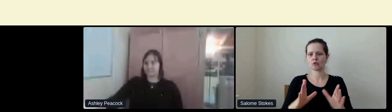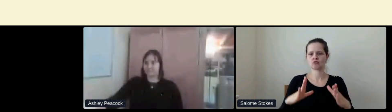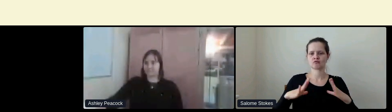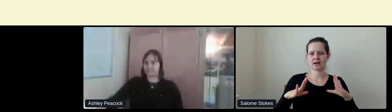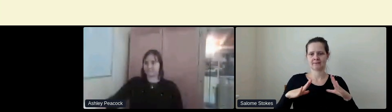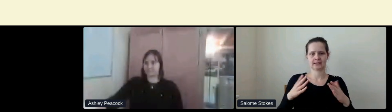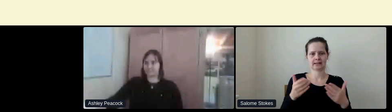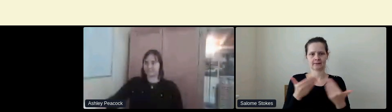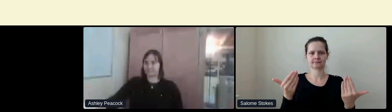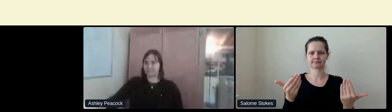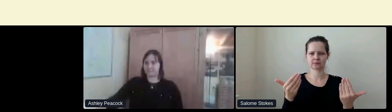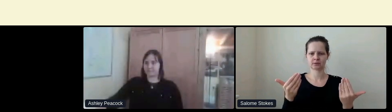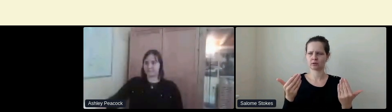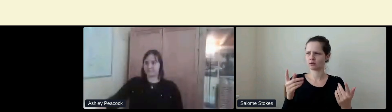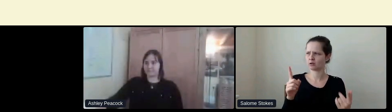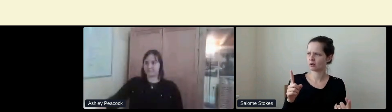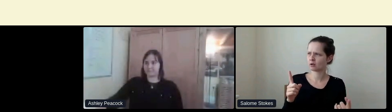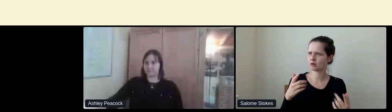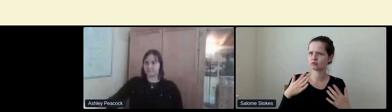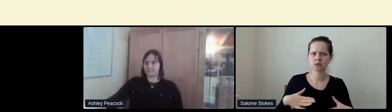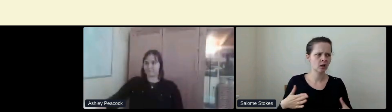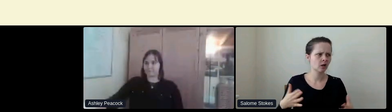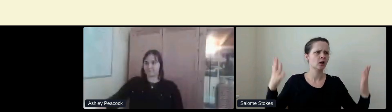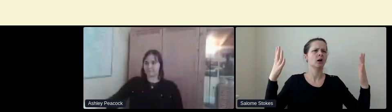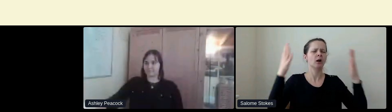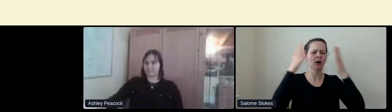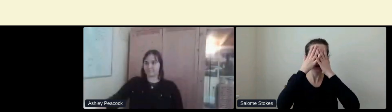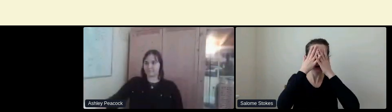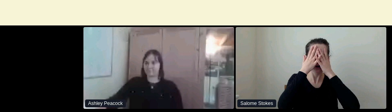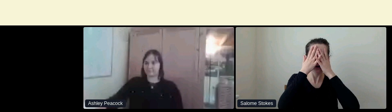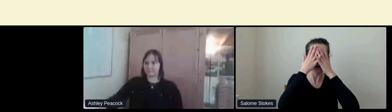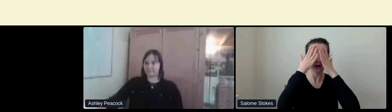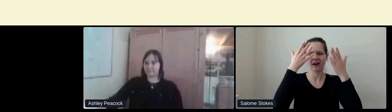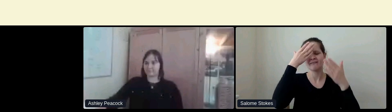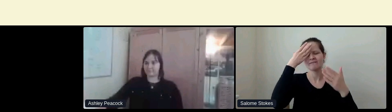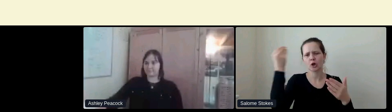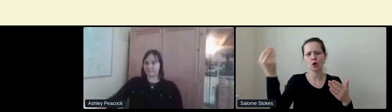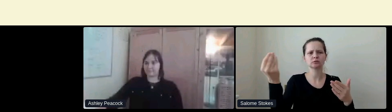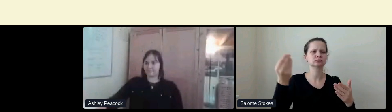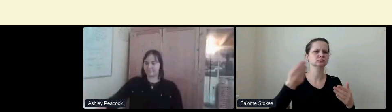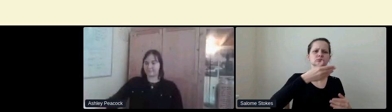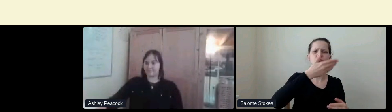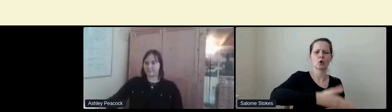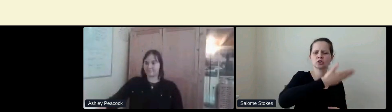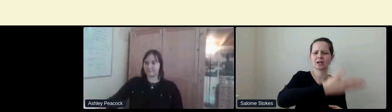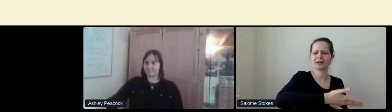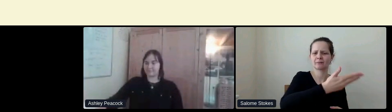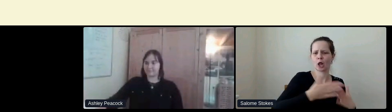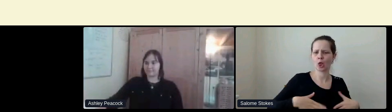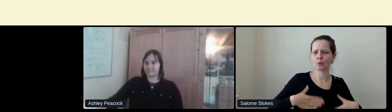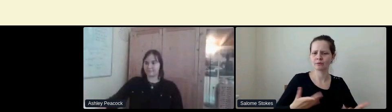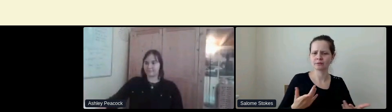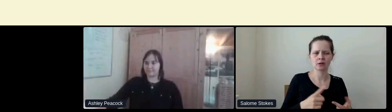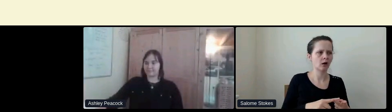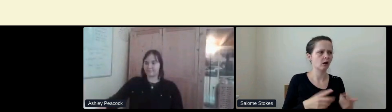realise as you're getting dressed that you've forgotten to do your laundry, for whatever reason it might be because you didn't have enough spoons last night, or because you just simply forgot.